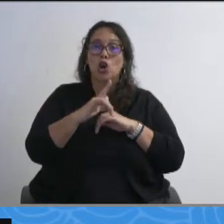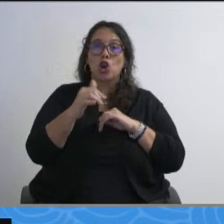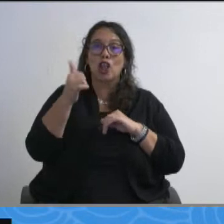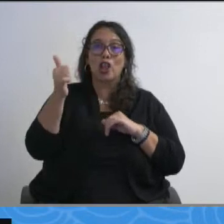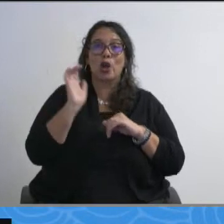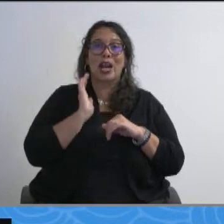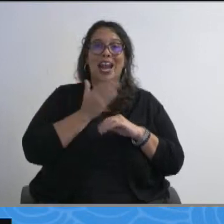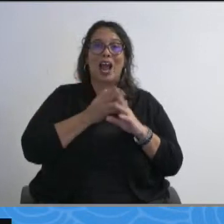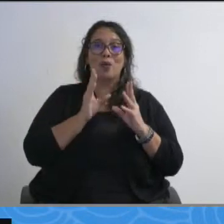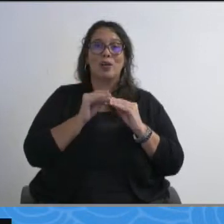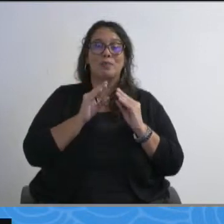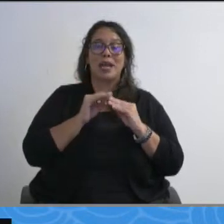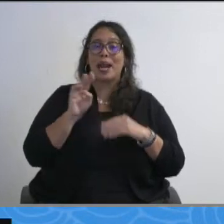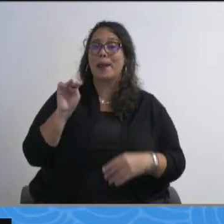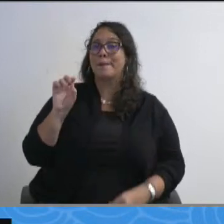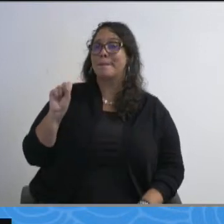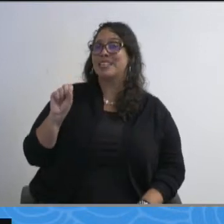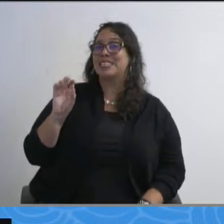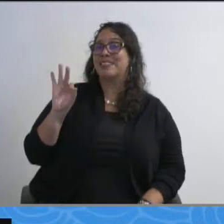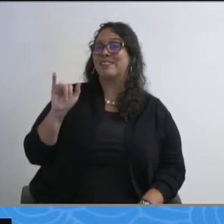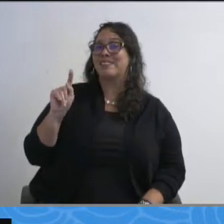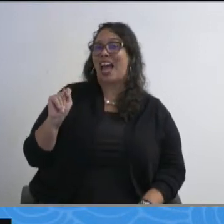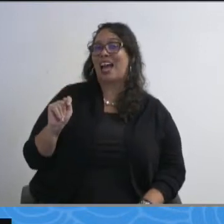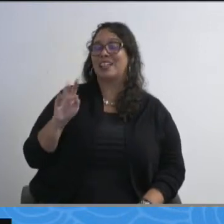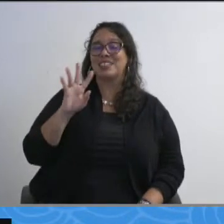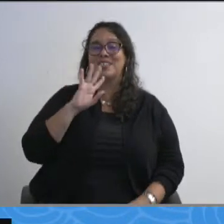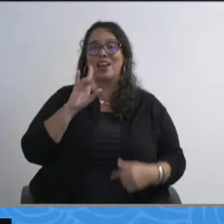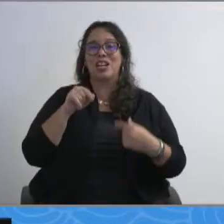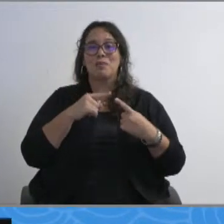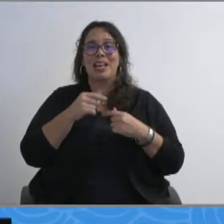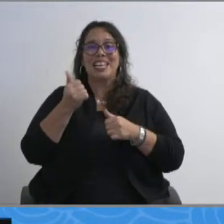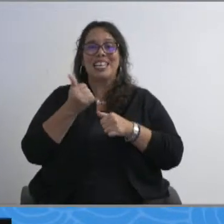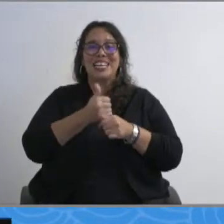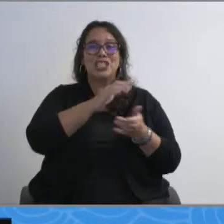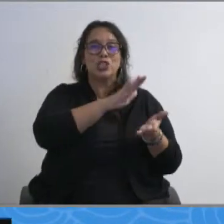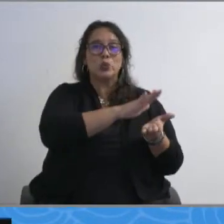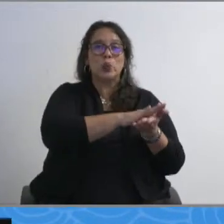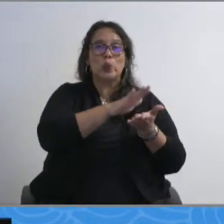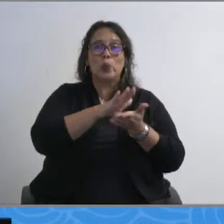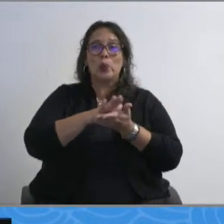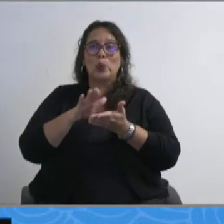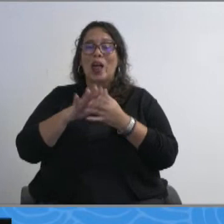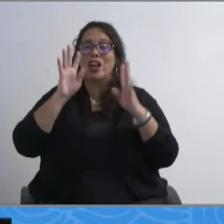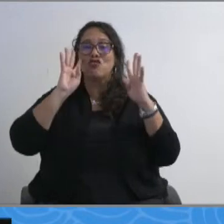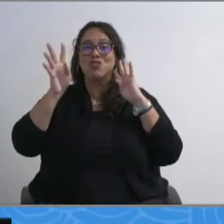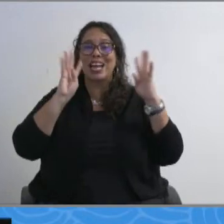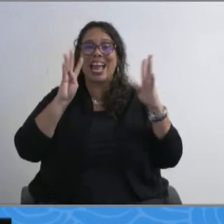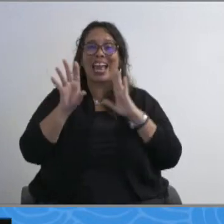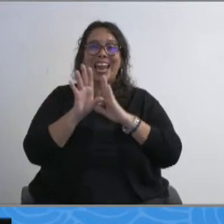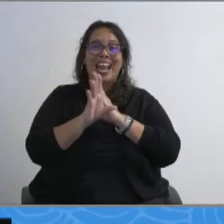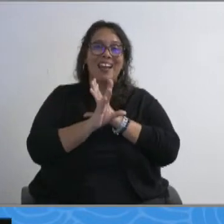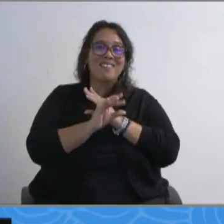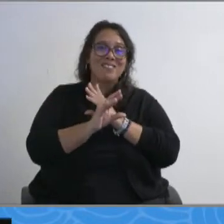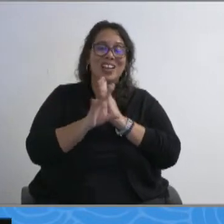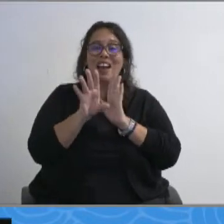when Ms. Fast alluded to each of the school sites creating a little video and being available,